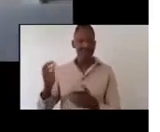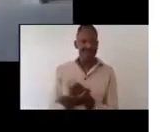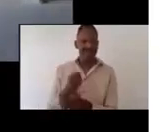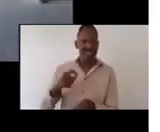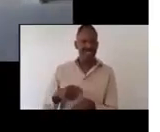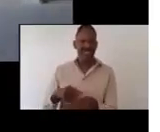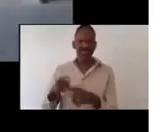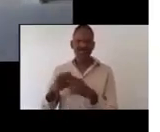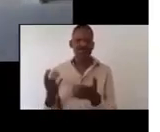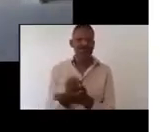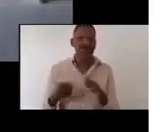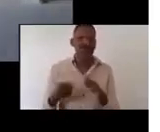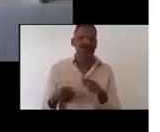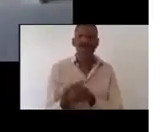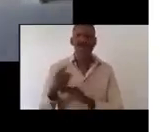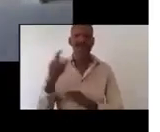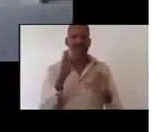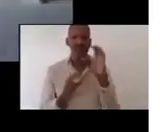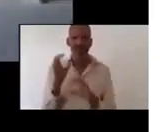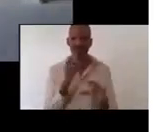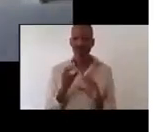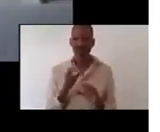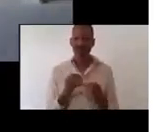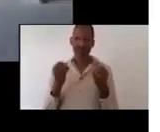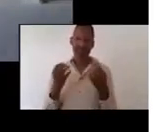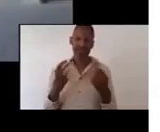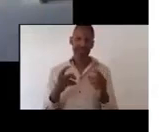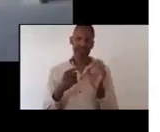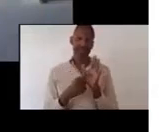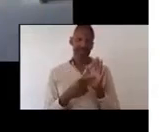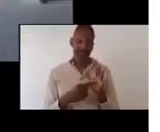Many of our exhibits and programs focus on the process of learning, instead of the end results.